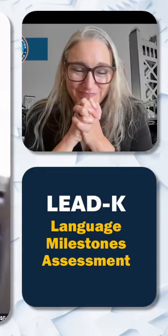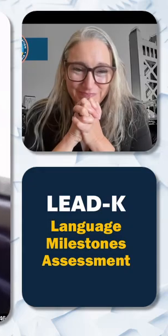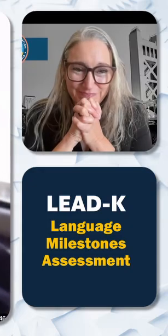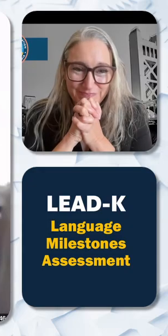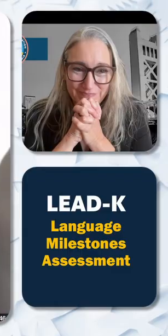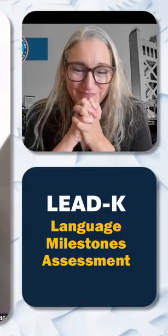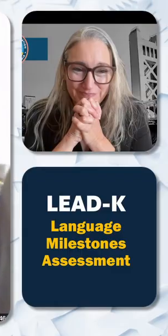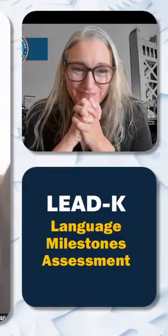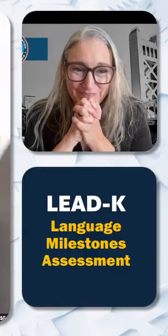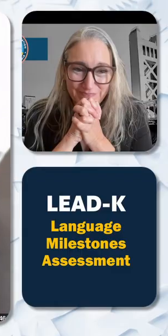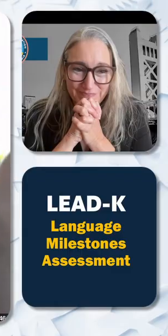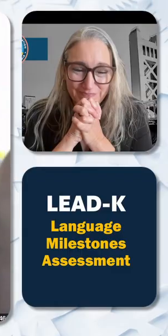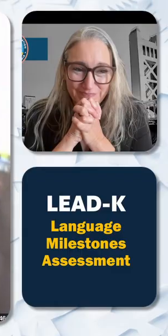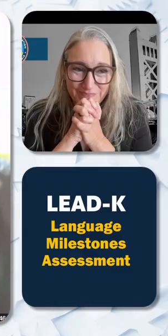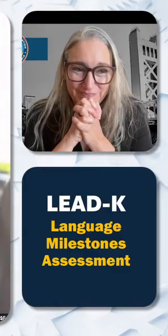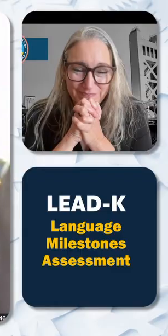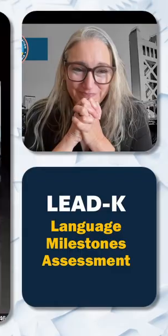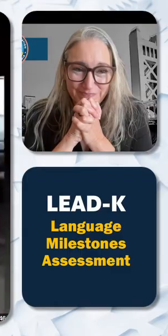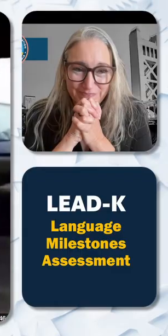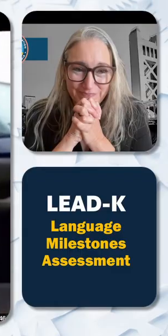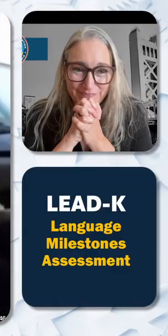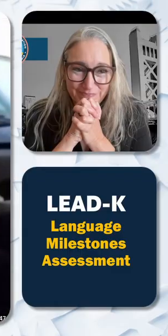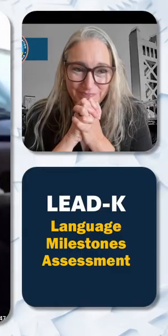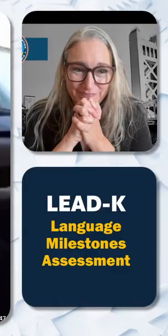I see the airplane." They both sign, "Airplane